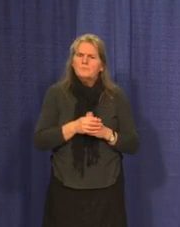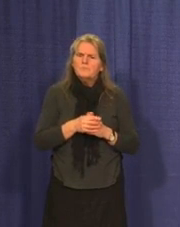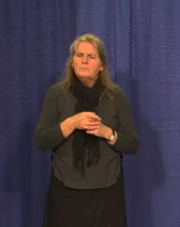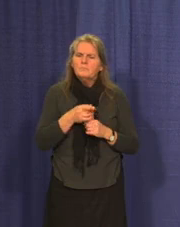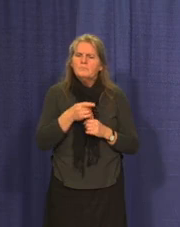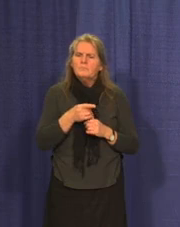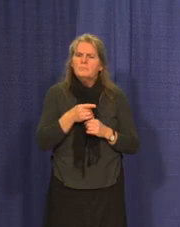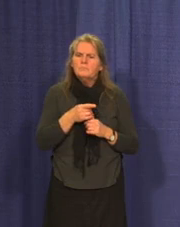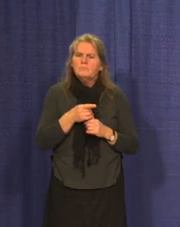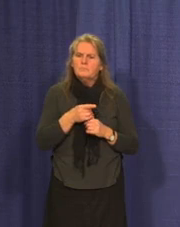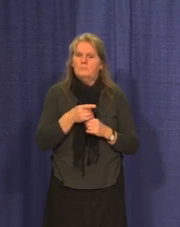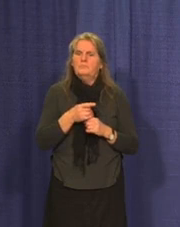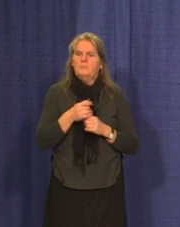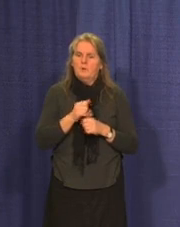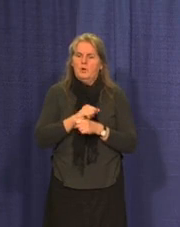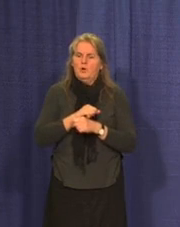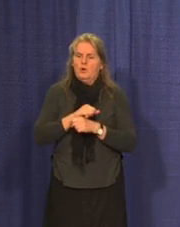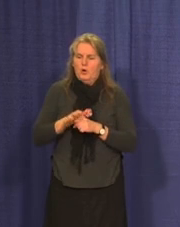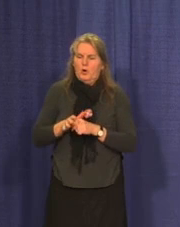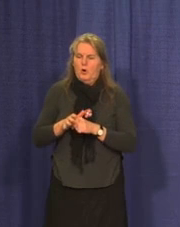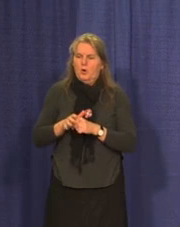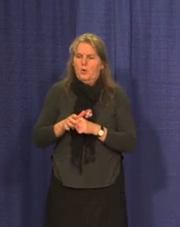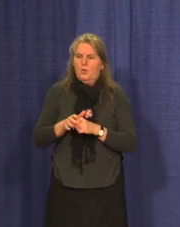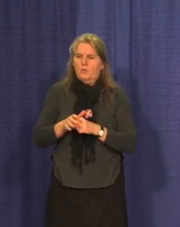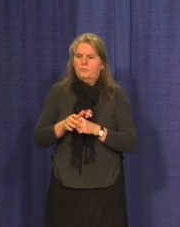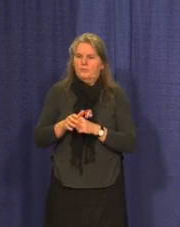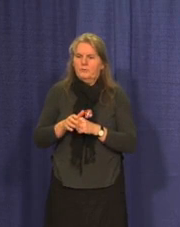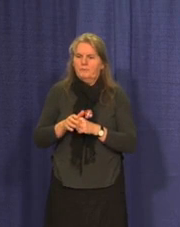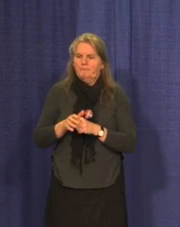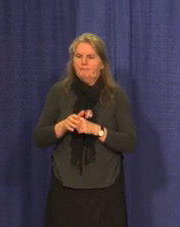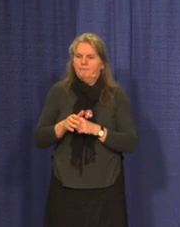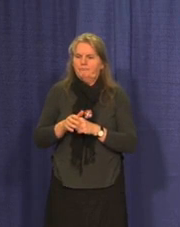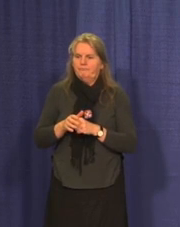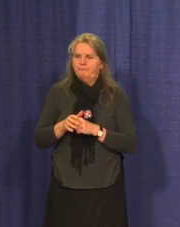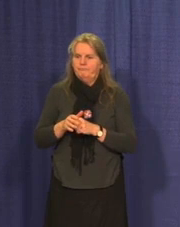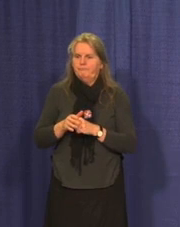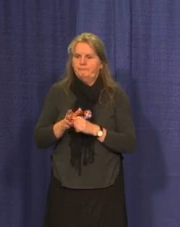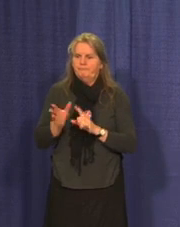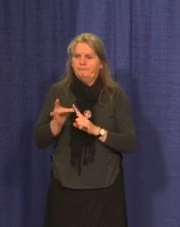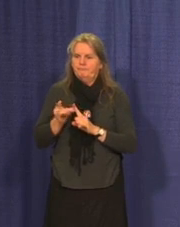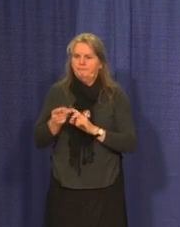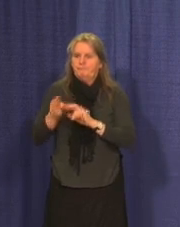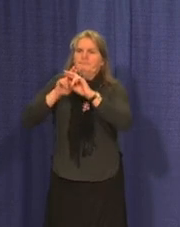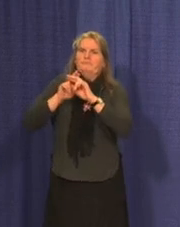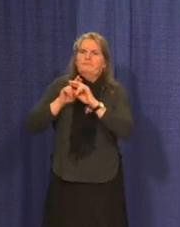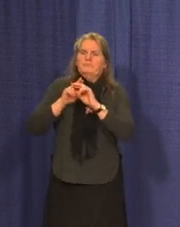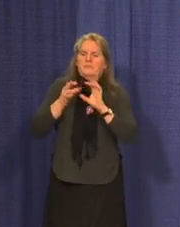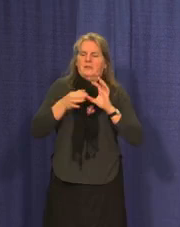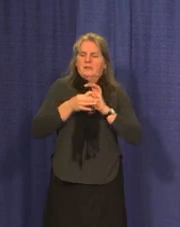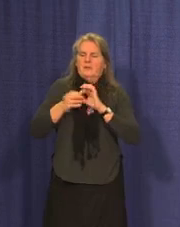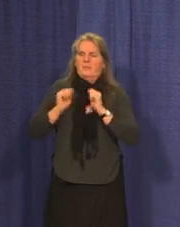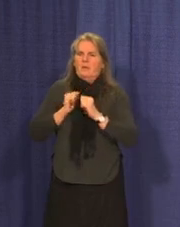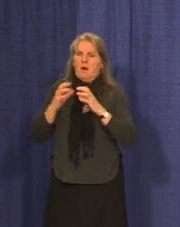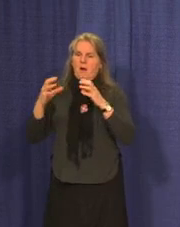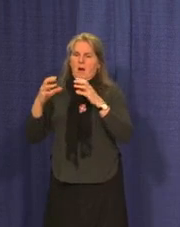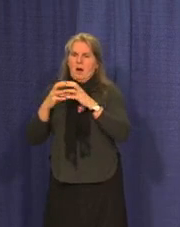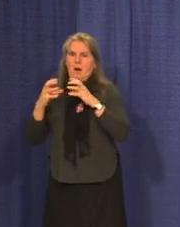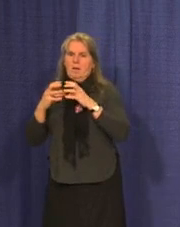In regards to the booming amount of COVID-19 cases in jurisdictions attached to our